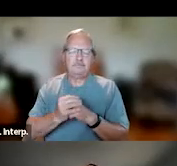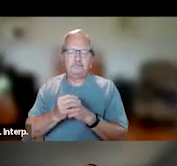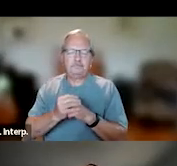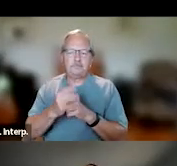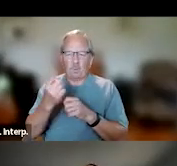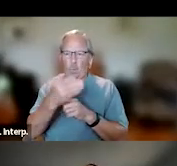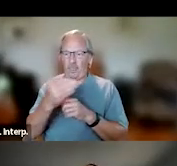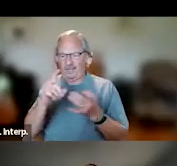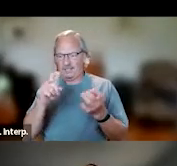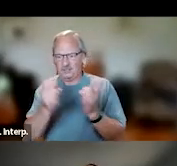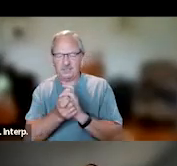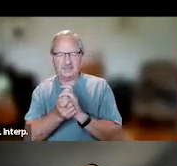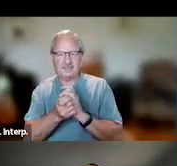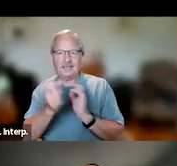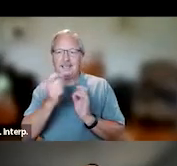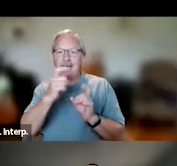doesn't necessarily change process.